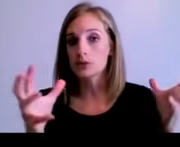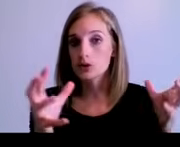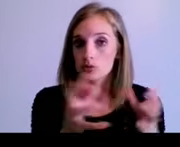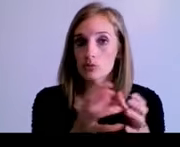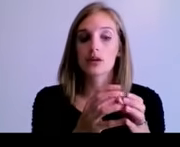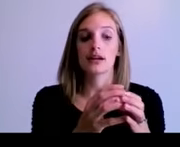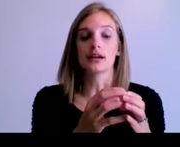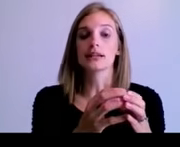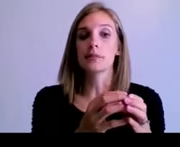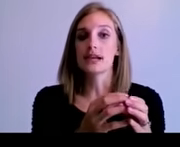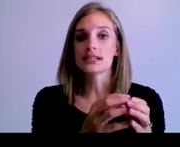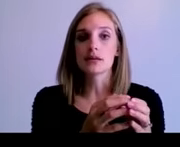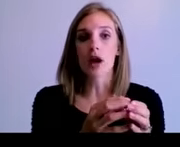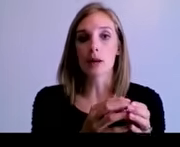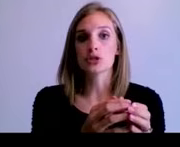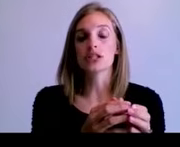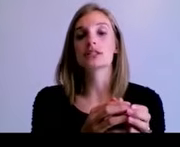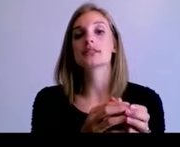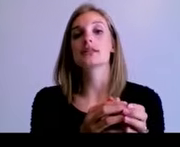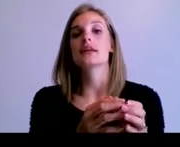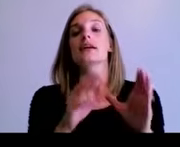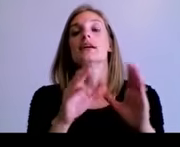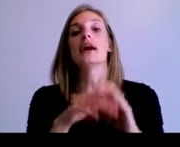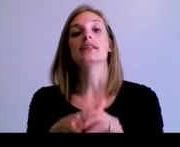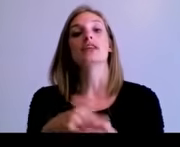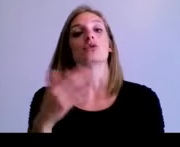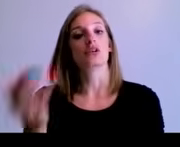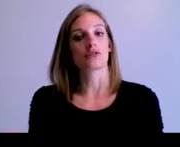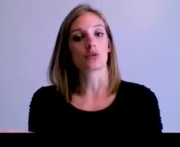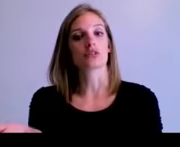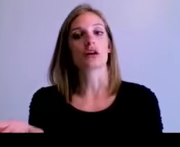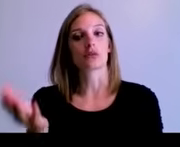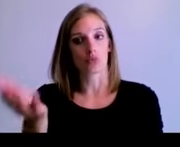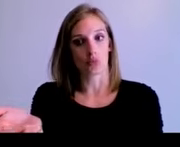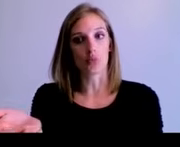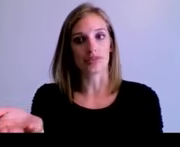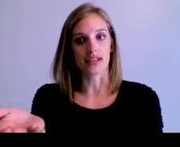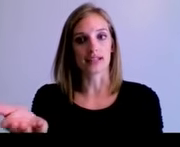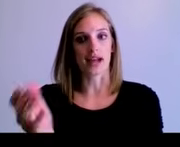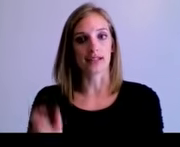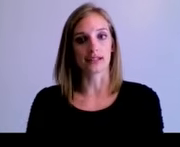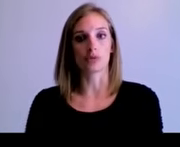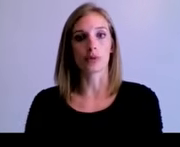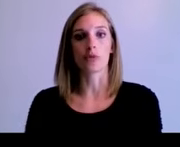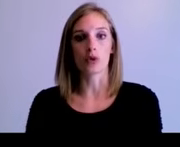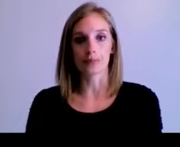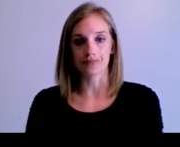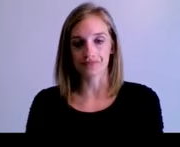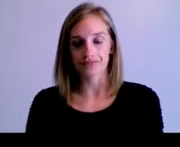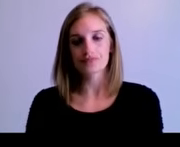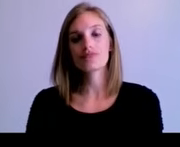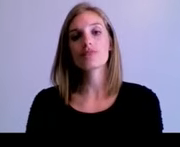you eliminate some options and then you can focus on what they sign a little bit more.